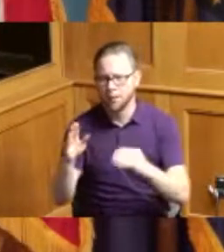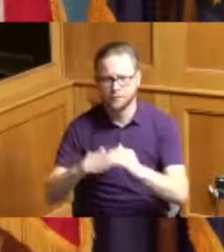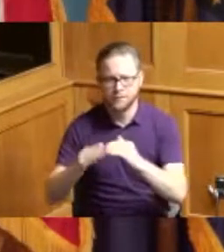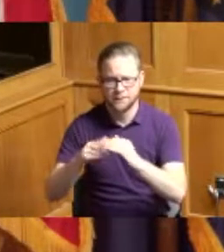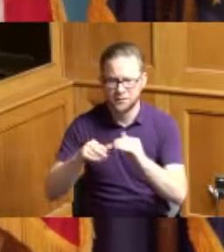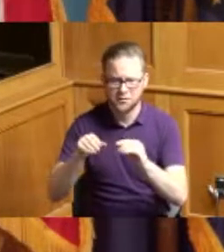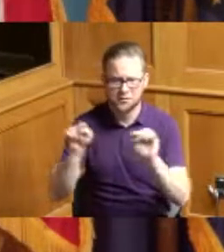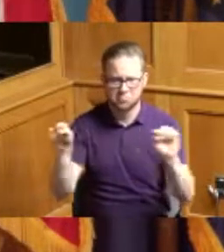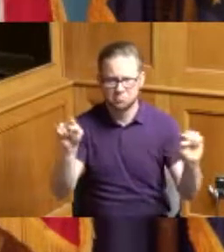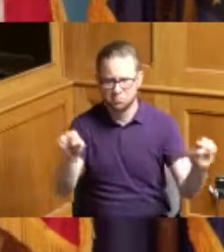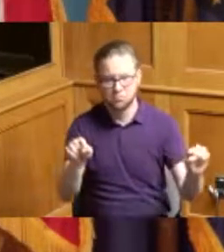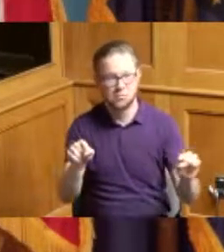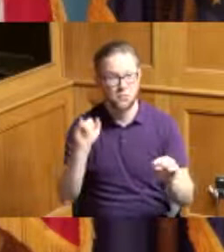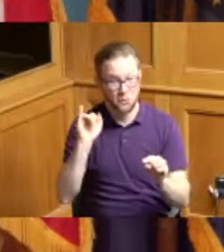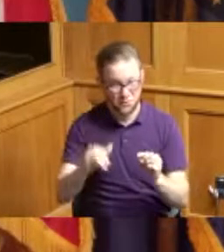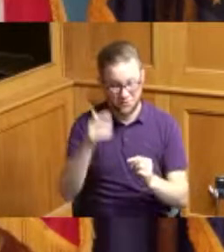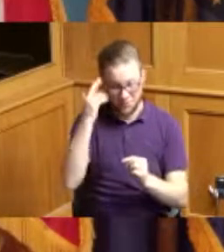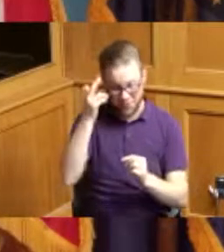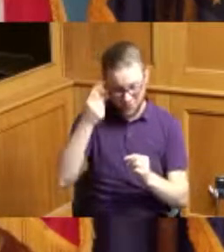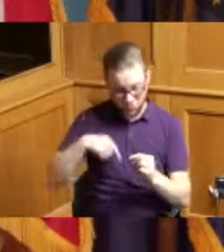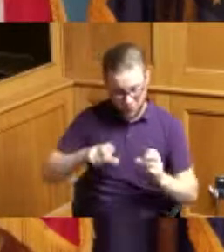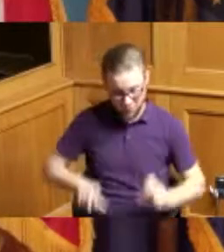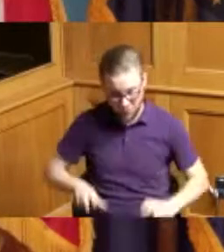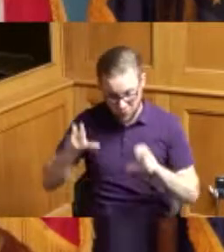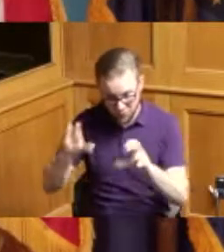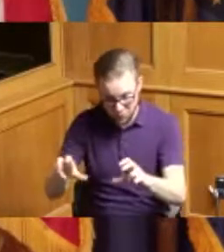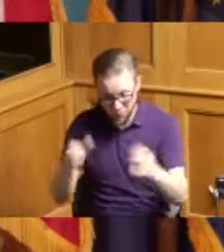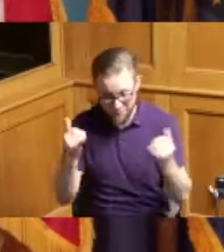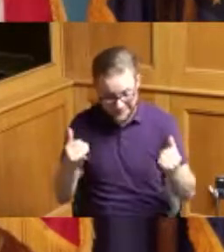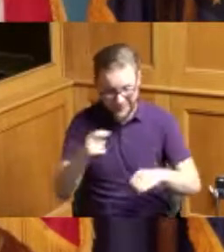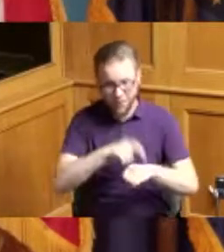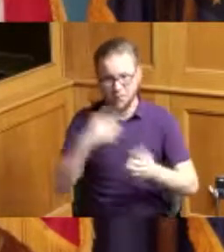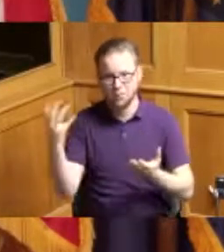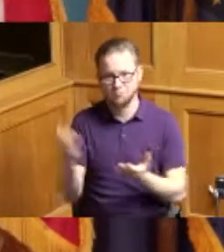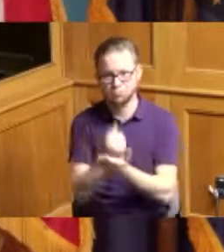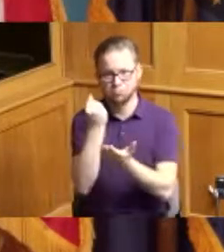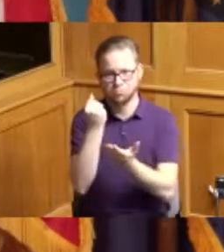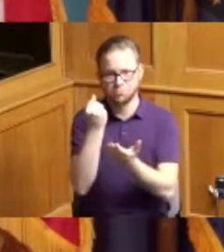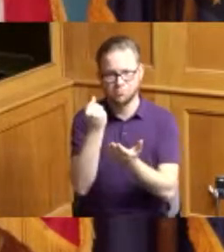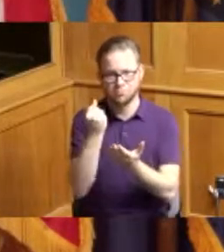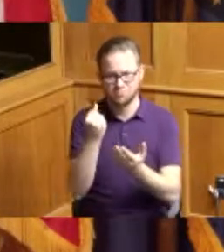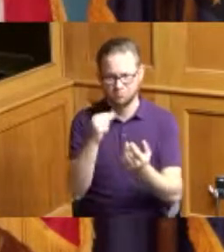just think that's why we invest in them for times like this you know we haven't done it in 31 years